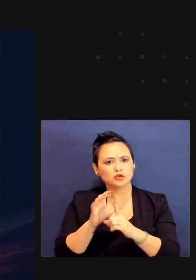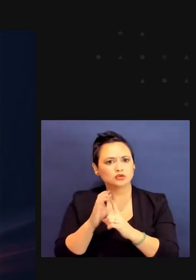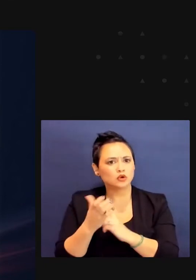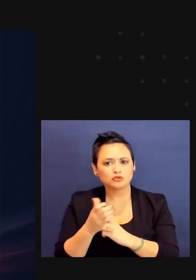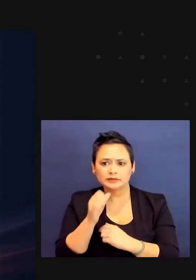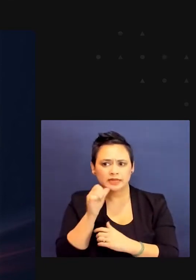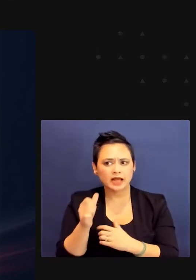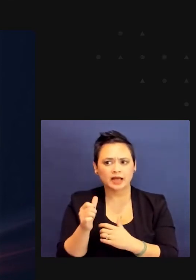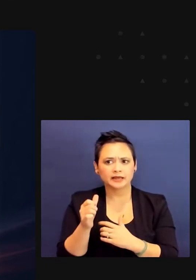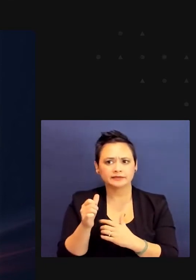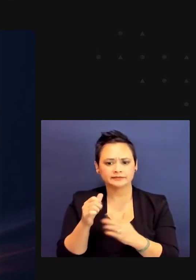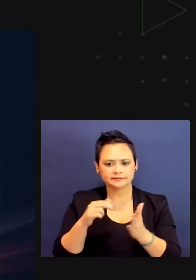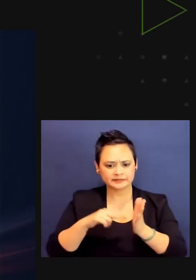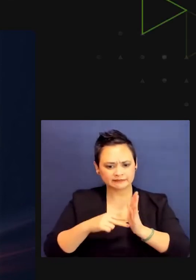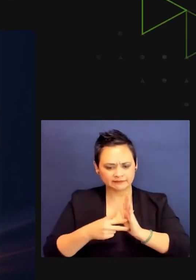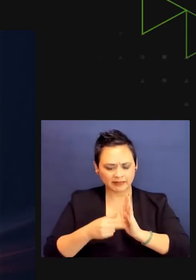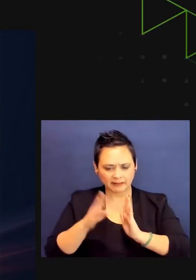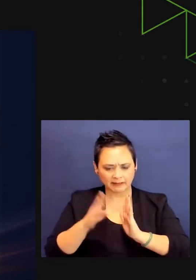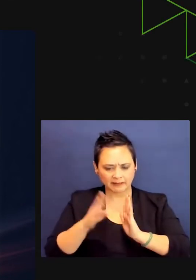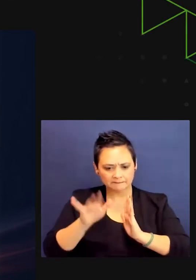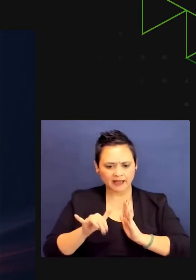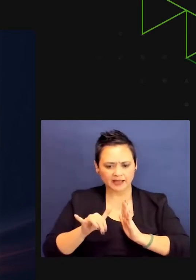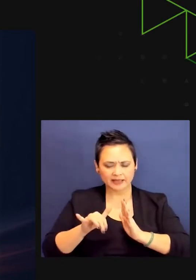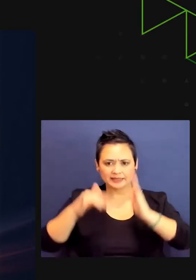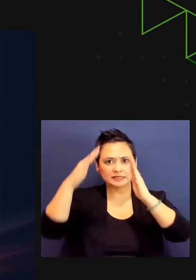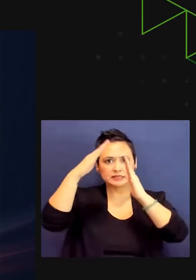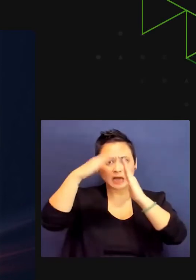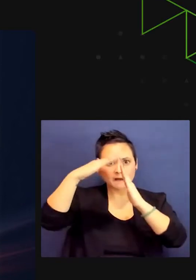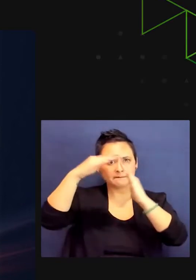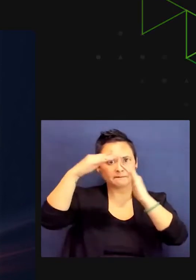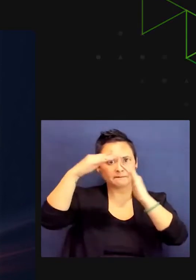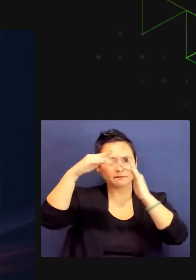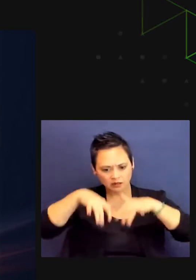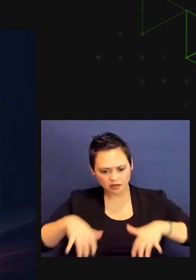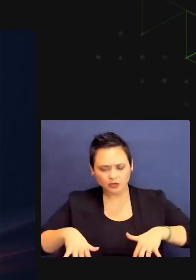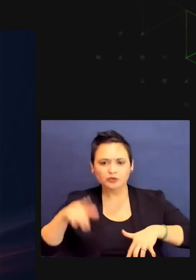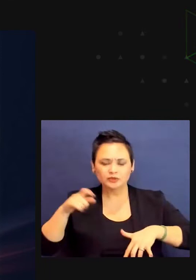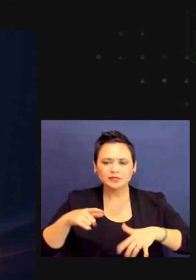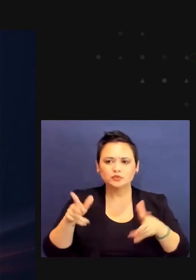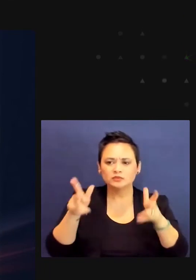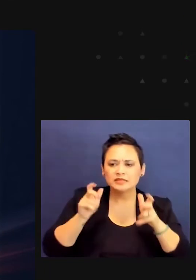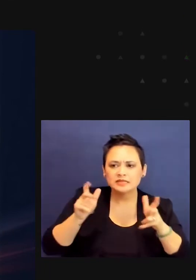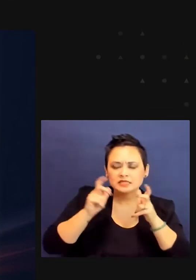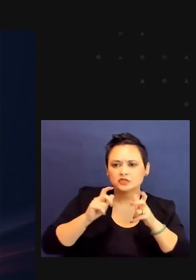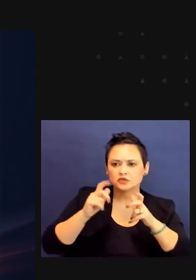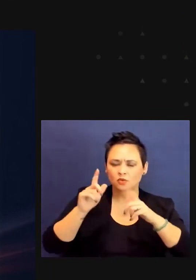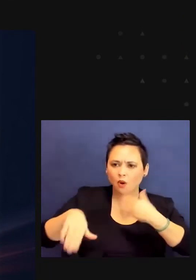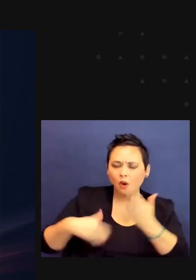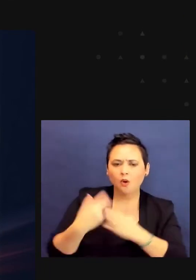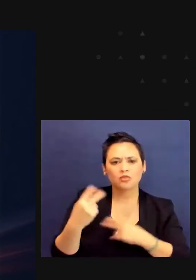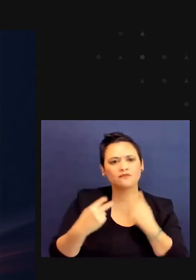You need to listen to the diverse voices within your team to gain perspective from the lived experience